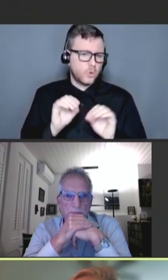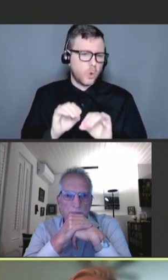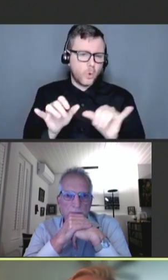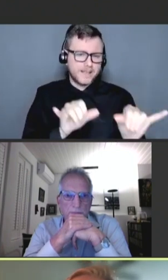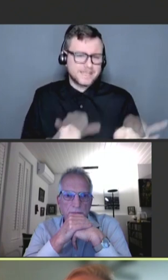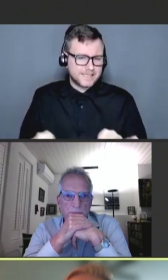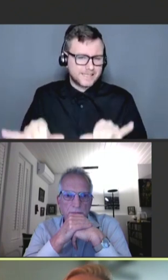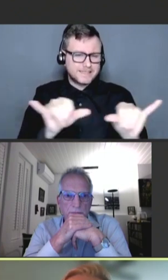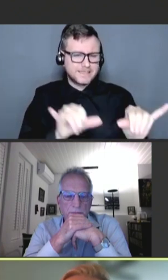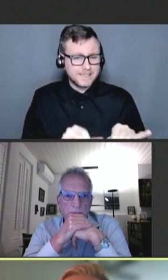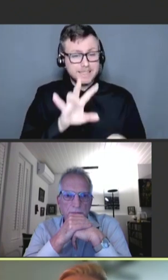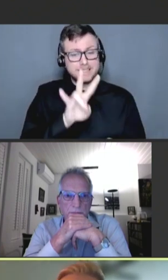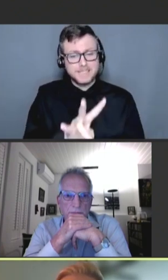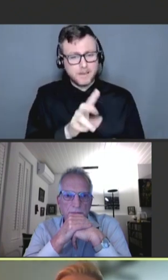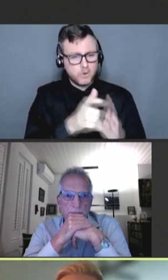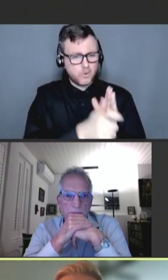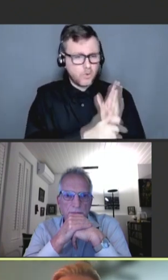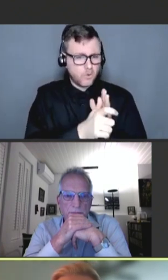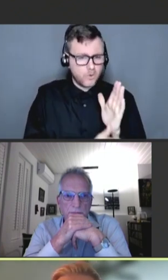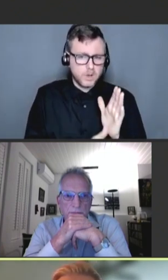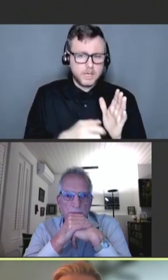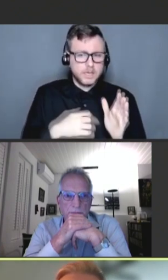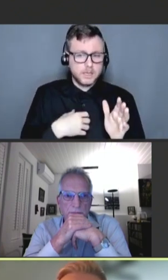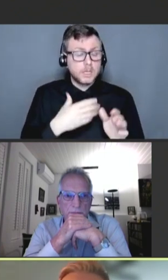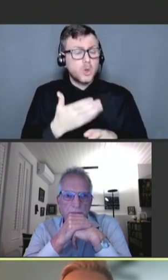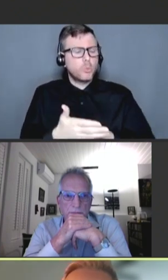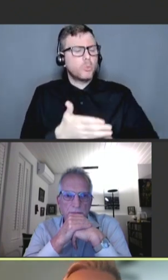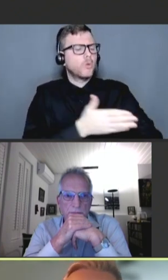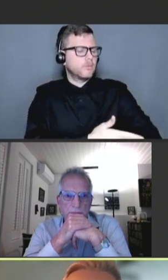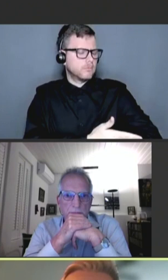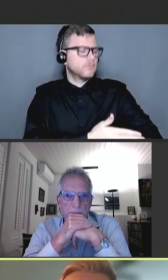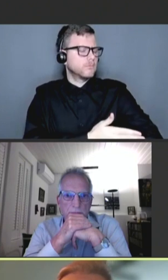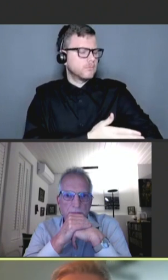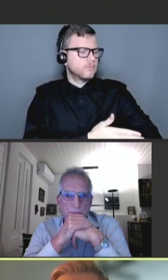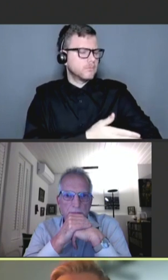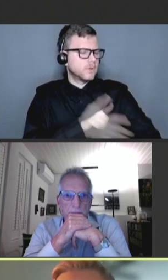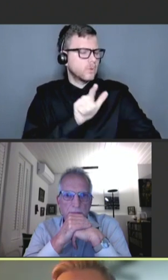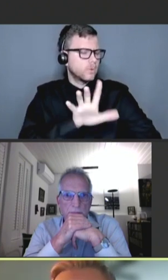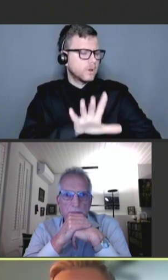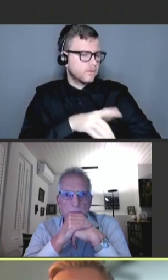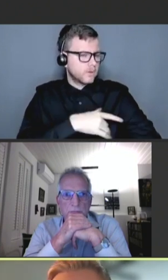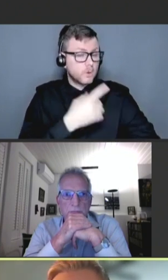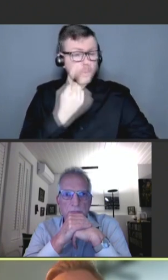Seven articles agreed that there was improvement in Long-COVID with at least one vaccine dose, two